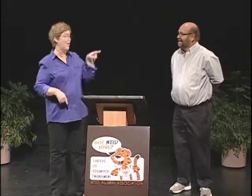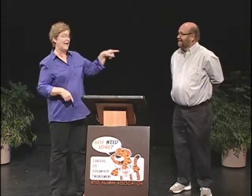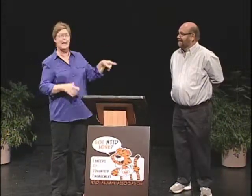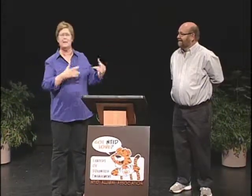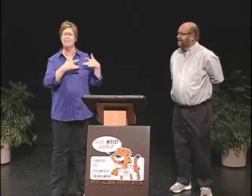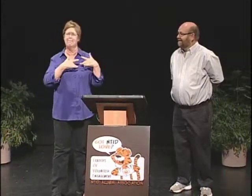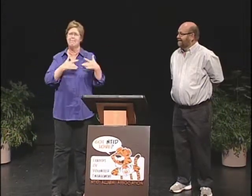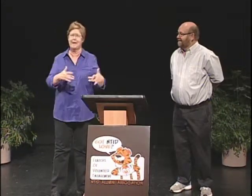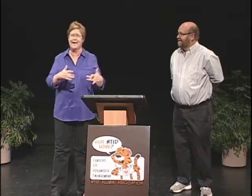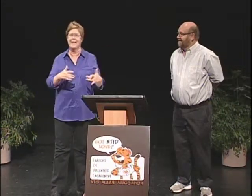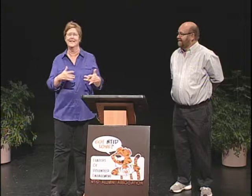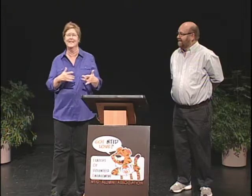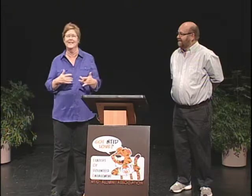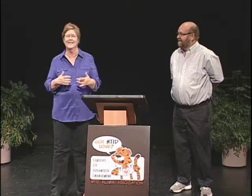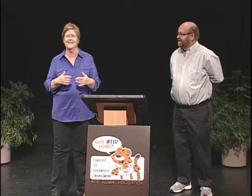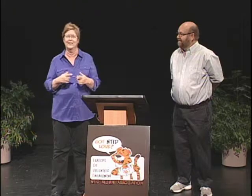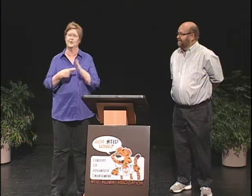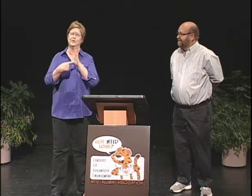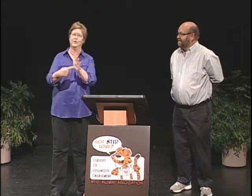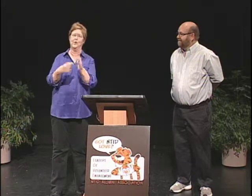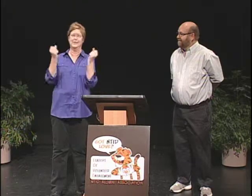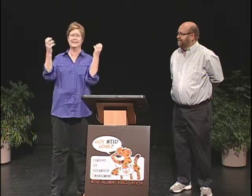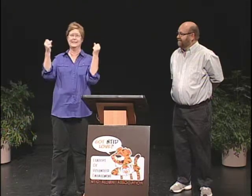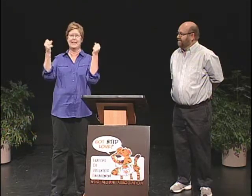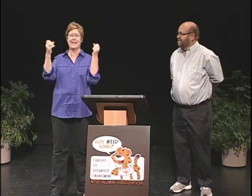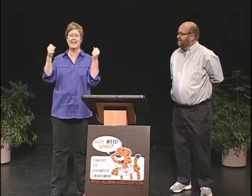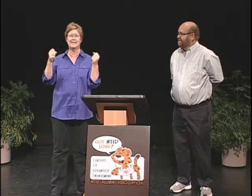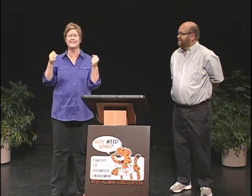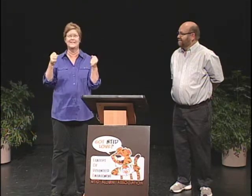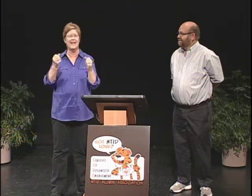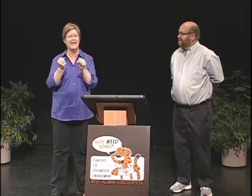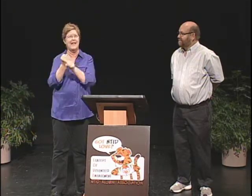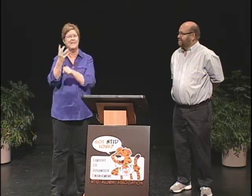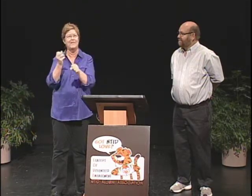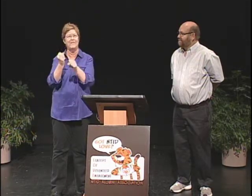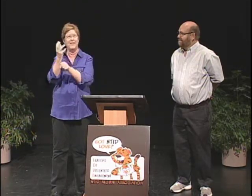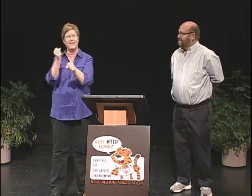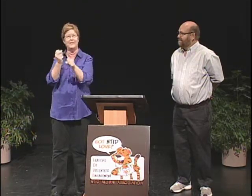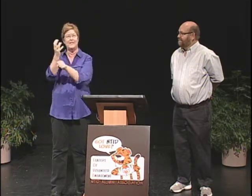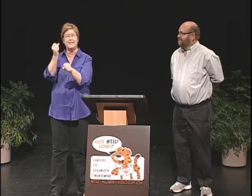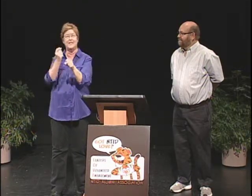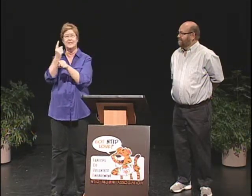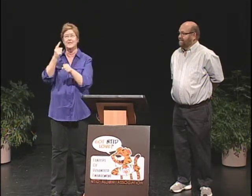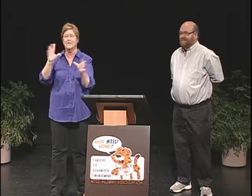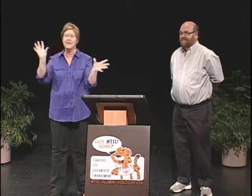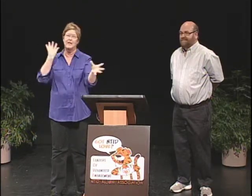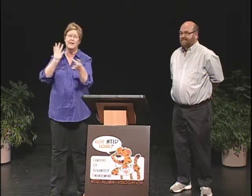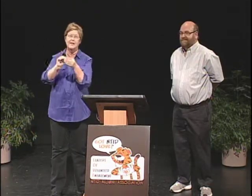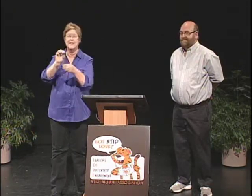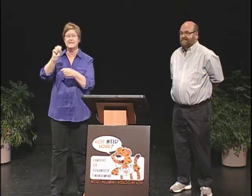And Sam, he typically--every few years would share the signs